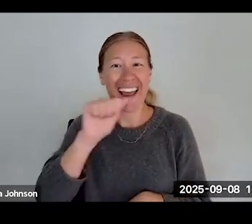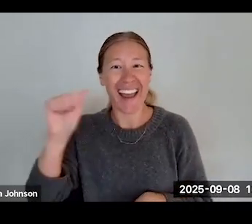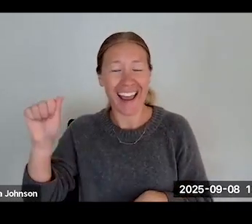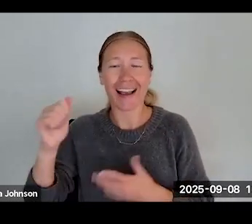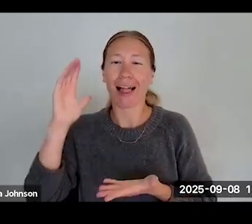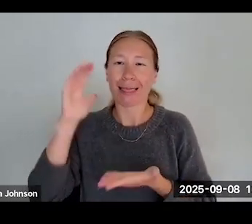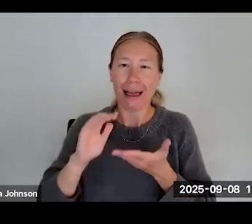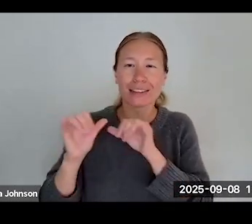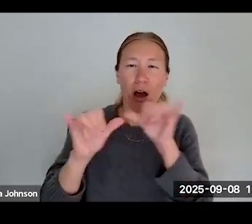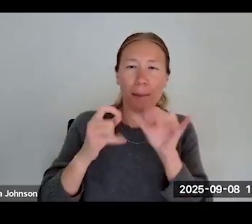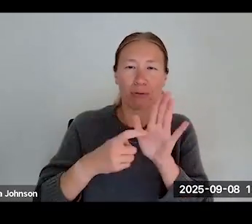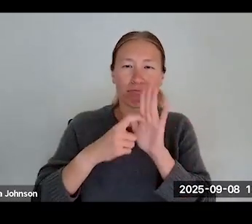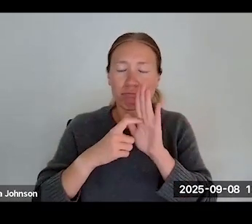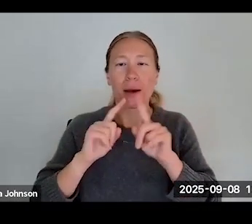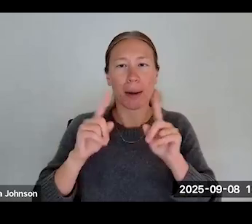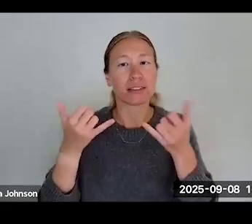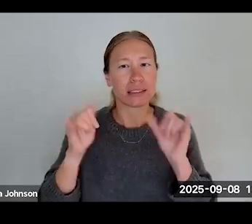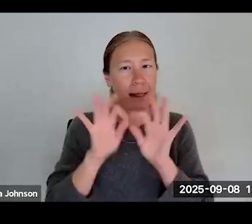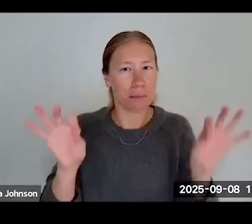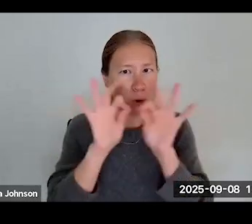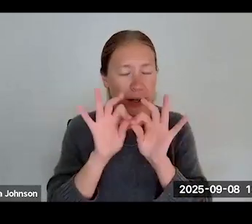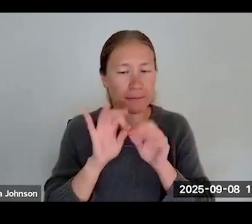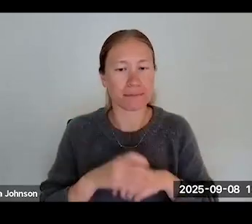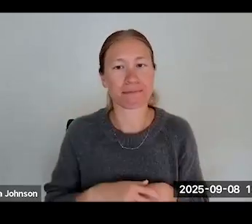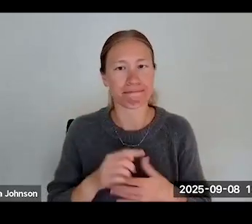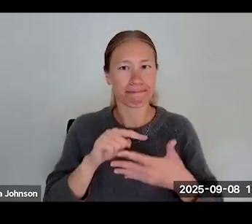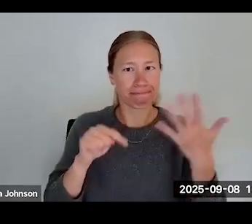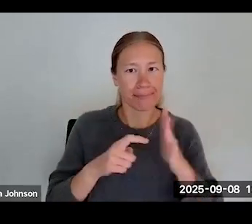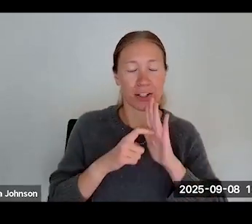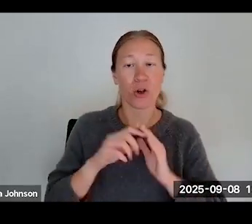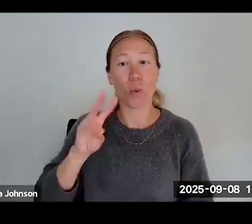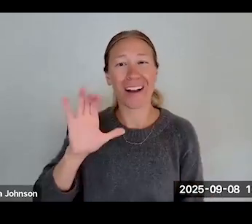but still important. WCAG includes design principles and guidelines